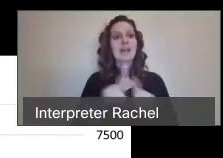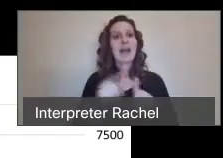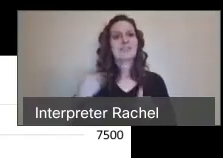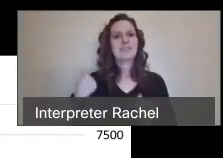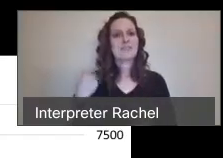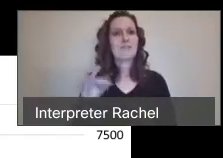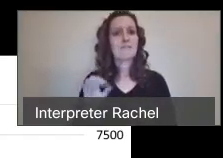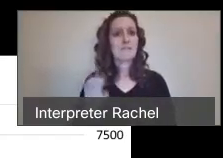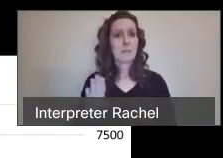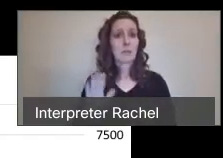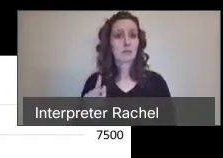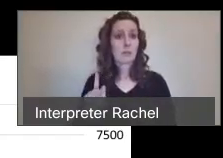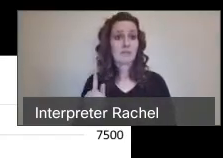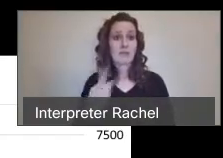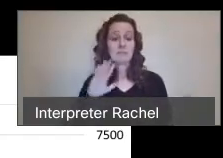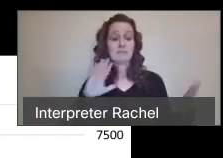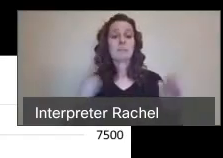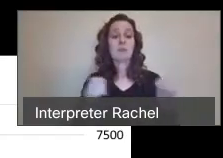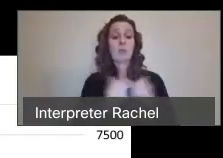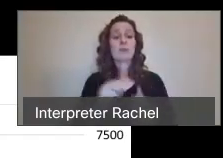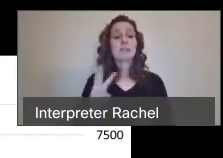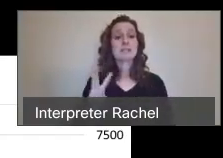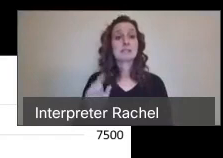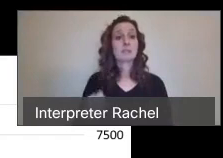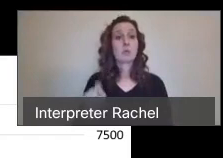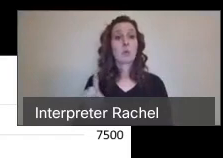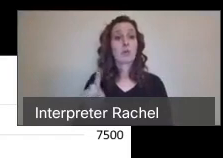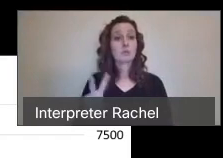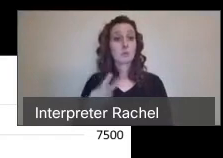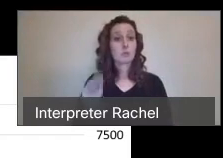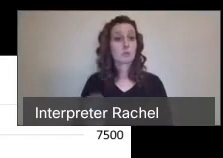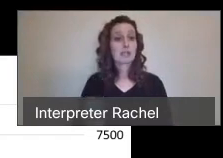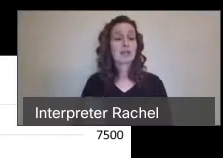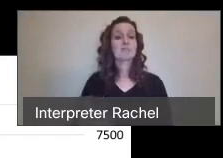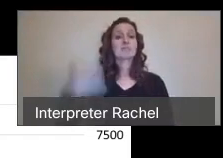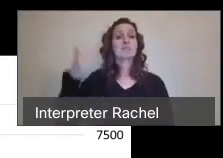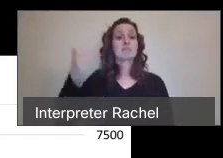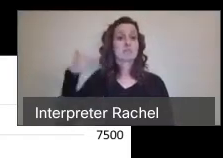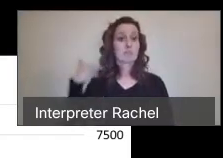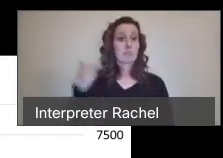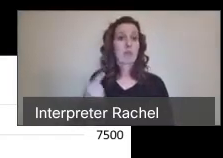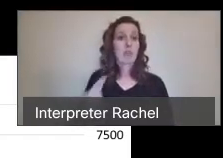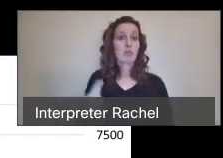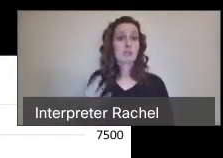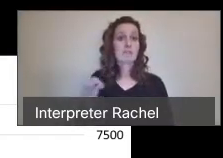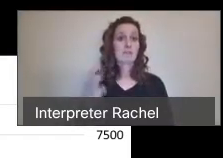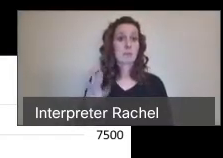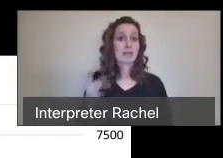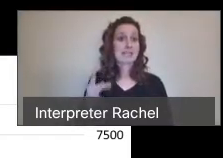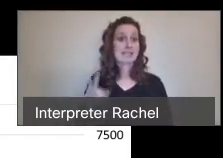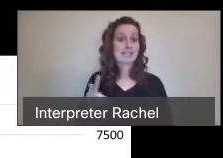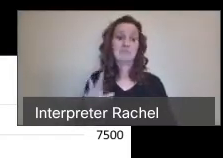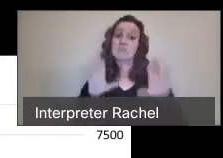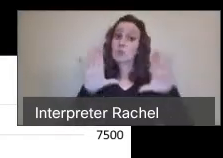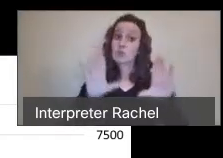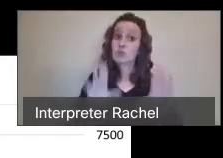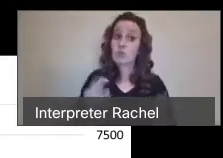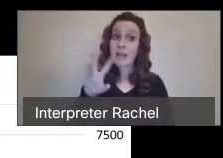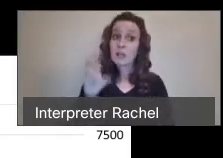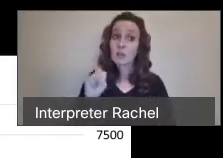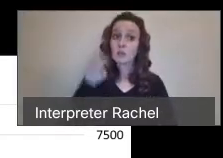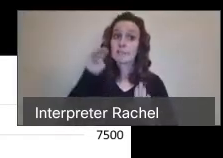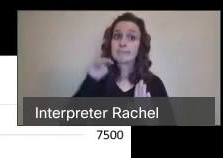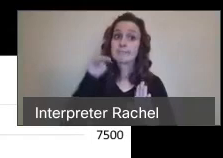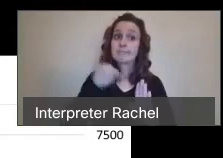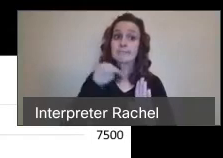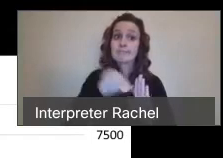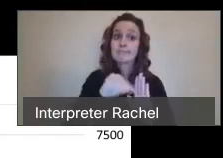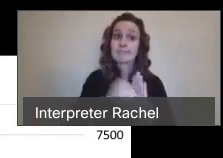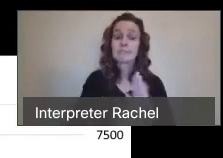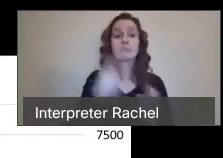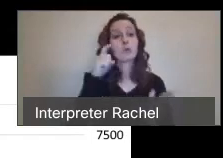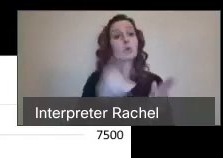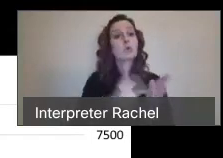6.12% as of Thursday, February the 18th. So this is all great news. You can see our 14-day PCR